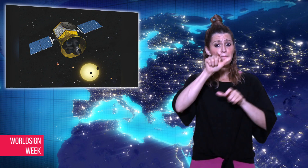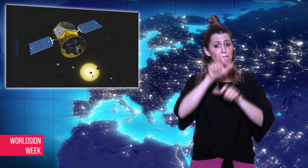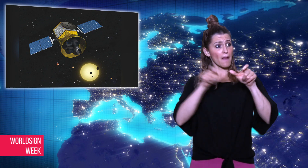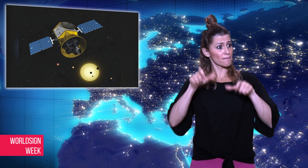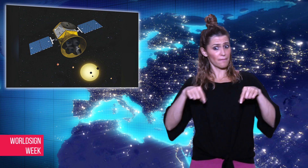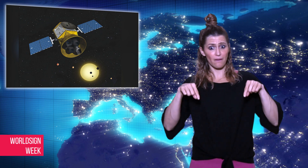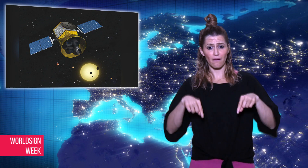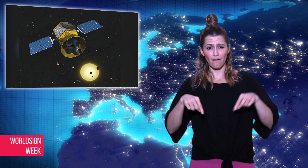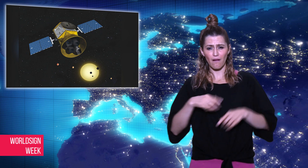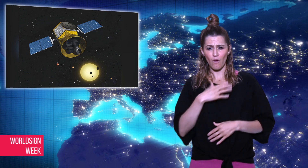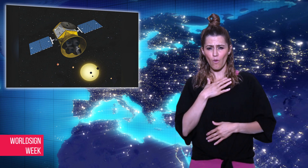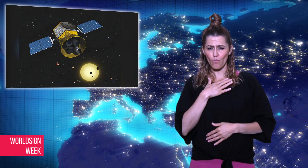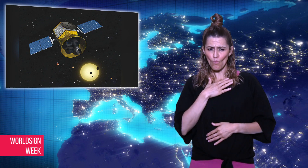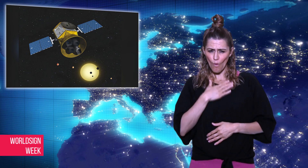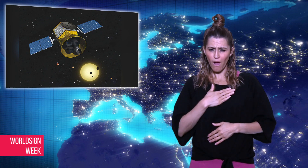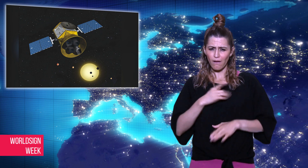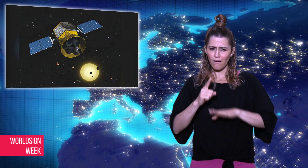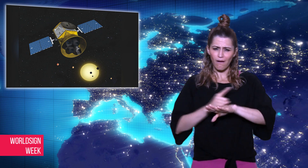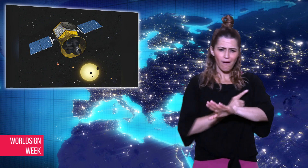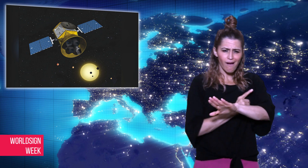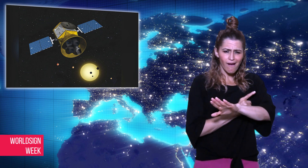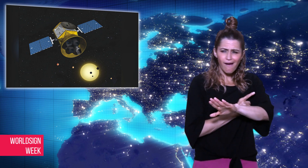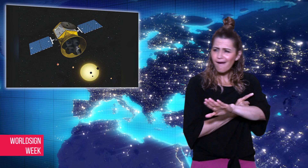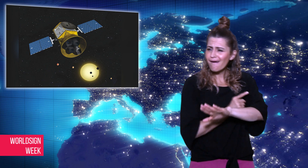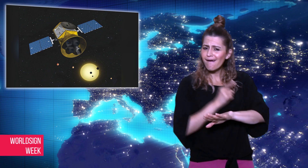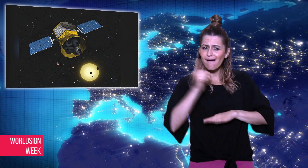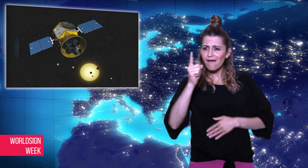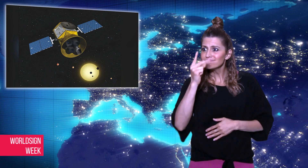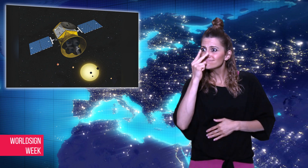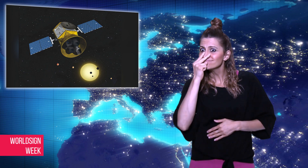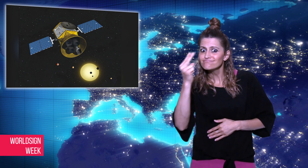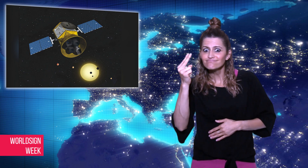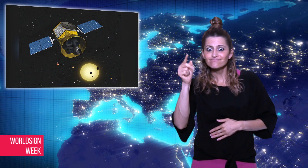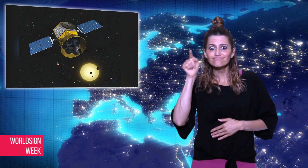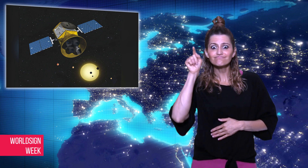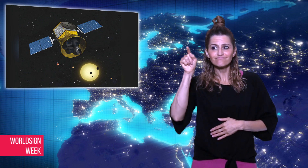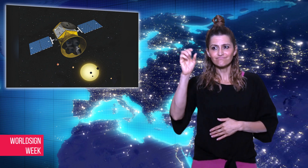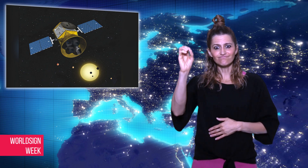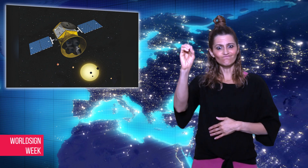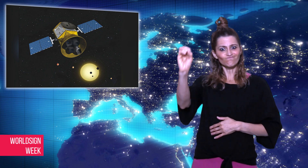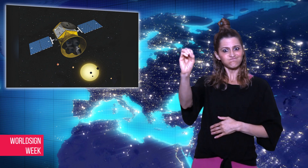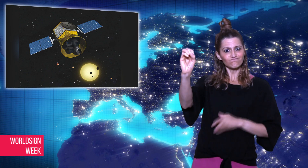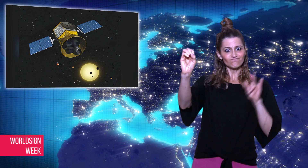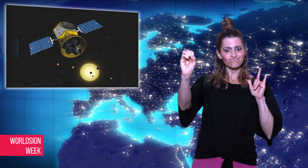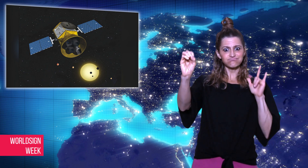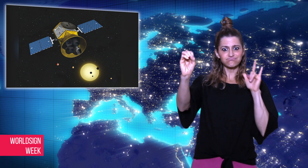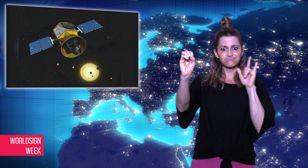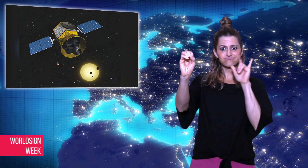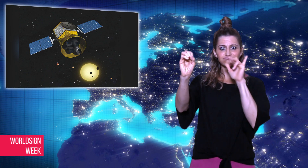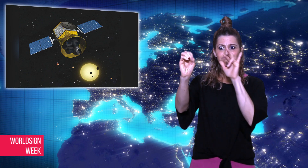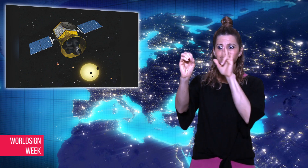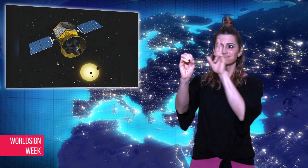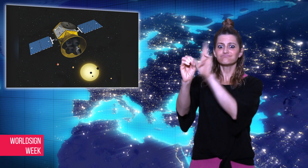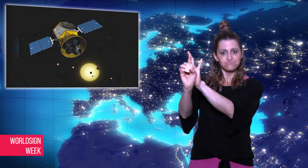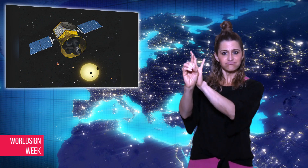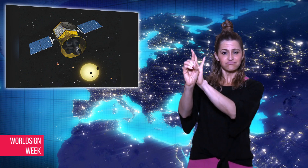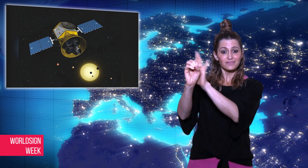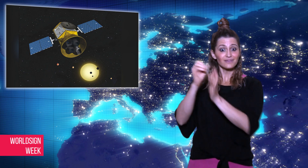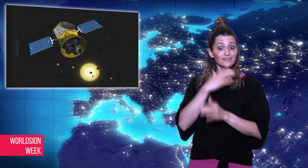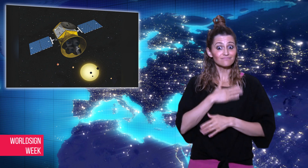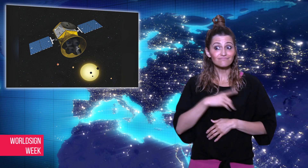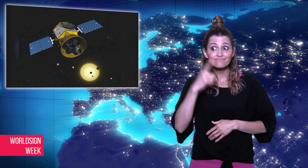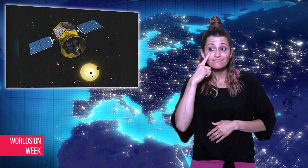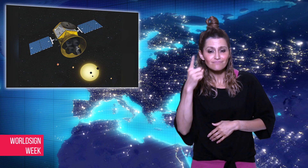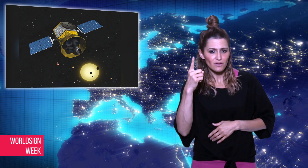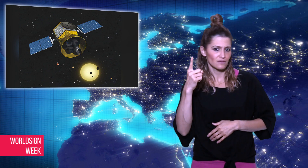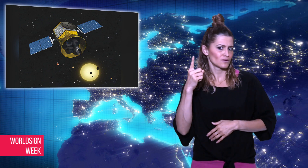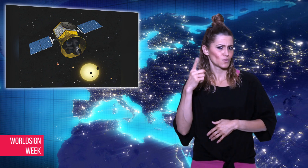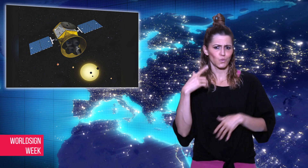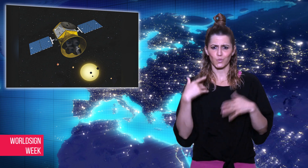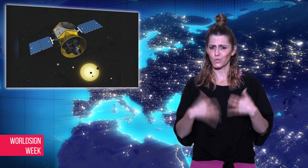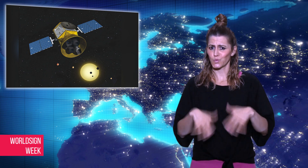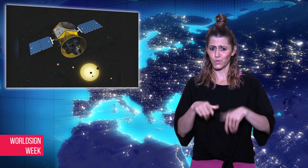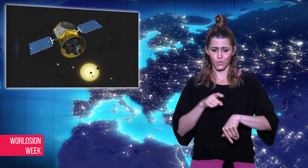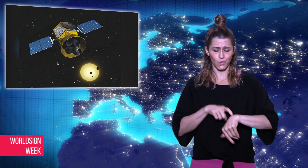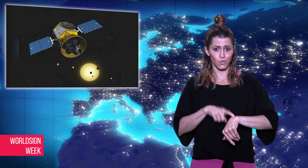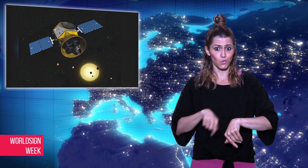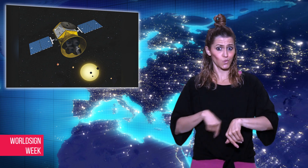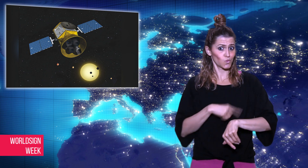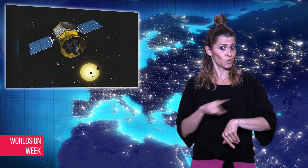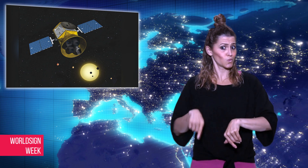And, should you wish to visit ‘Super Earth’, it